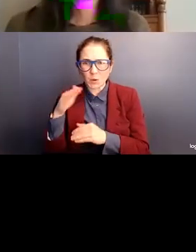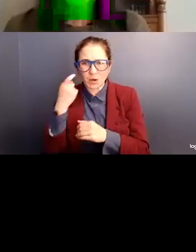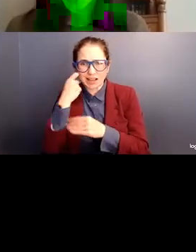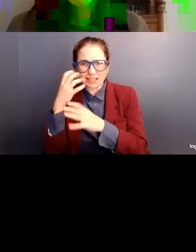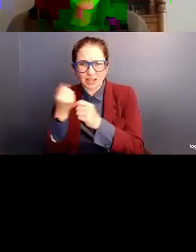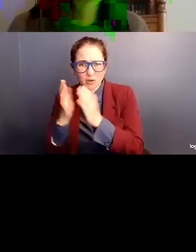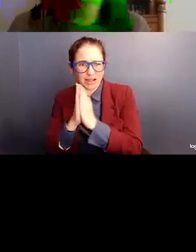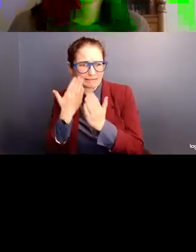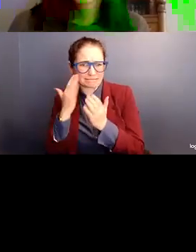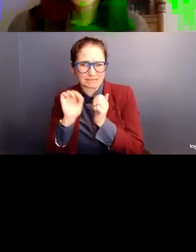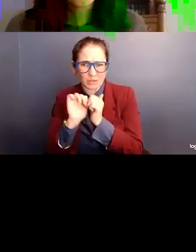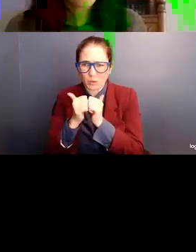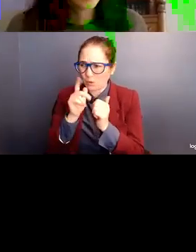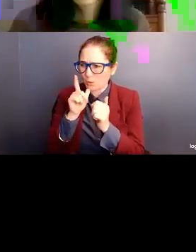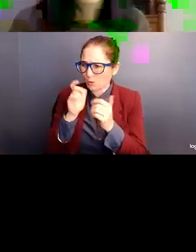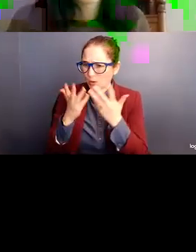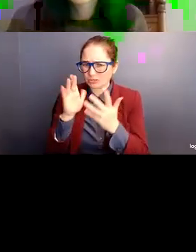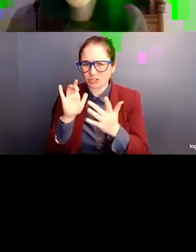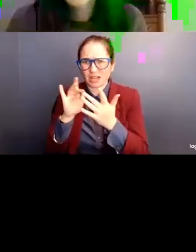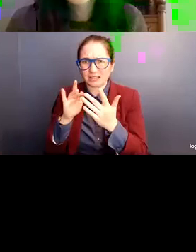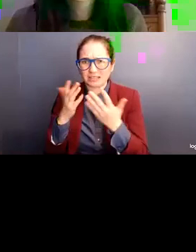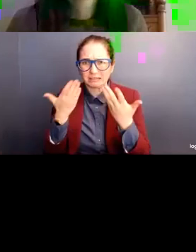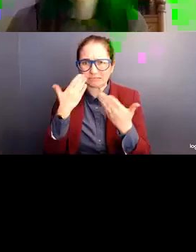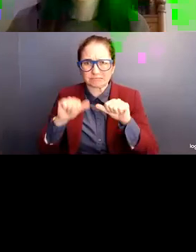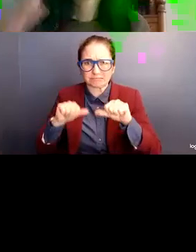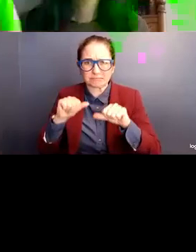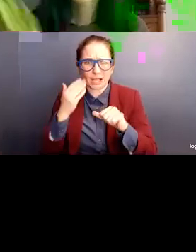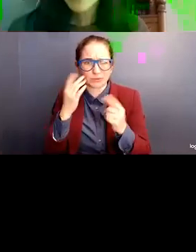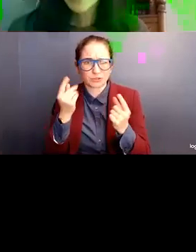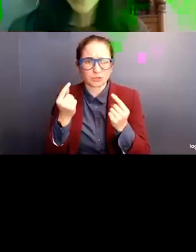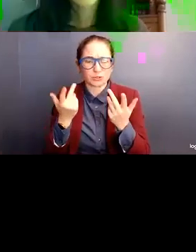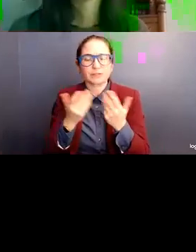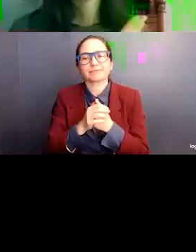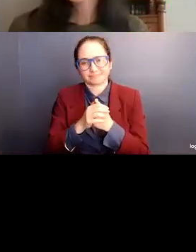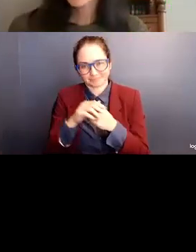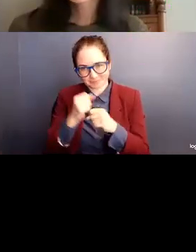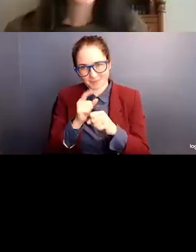to contact. I don't know what to do. Is he plan ahead, figure out how